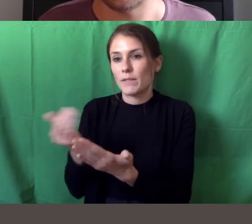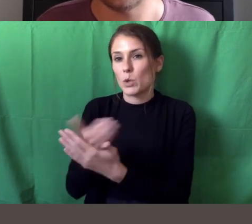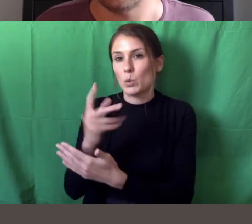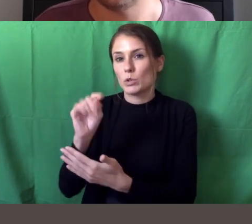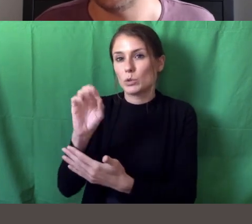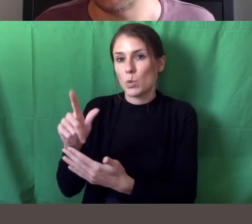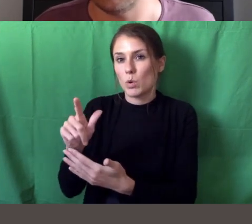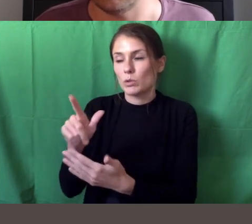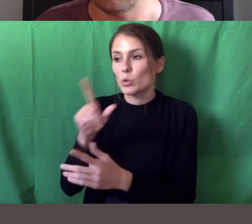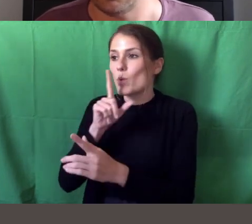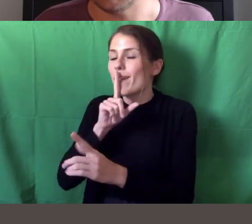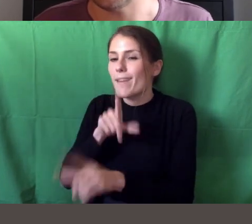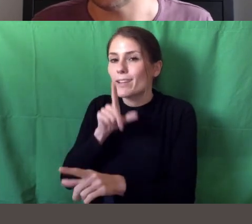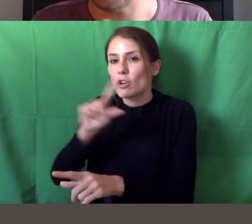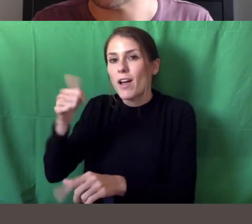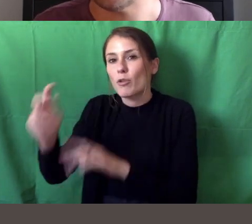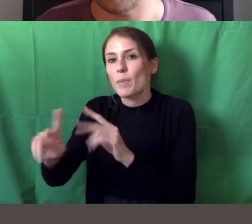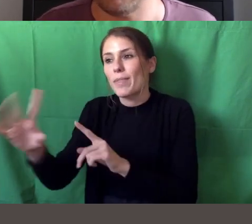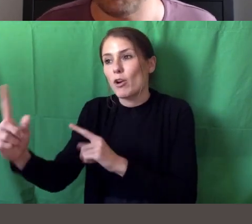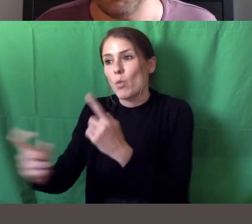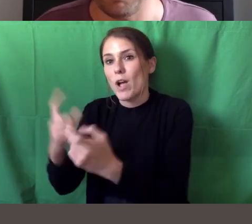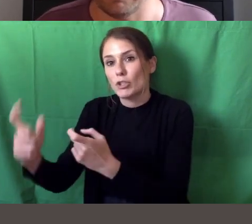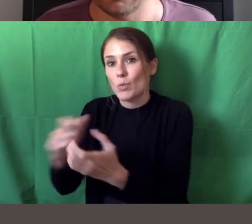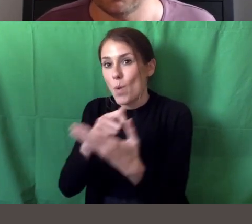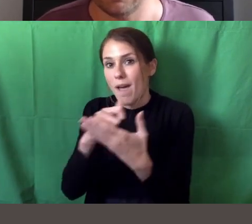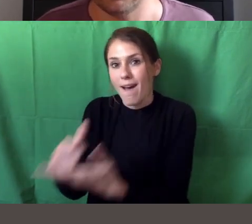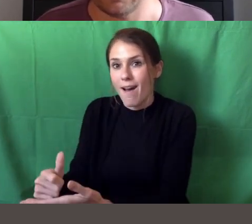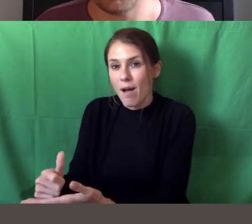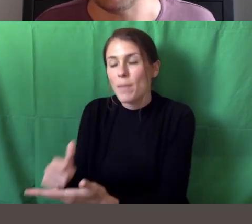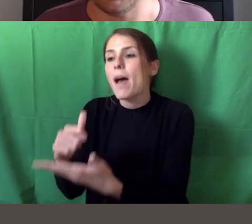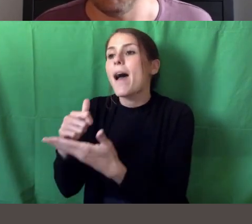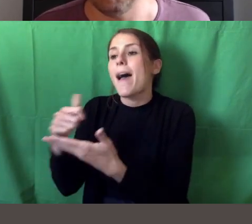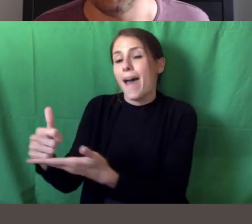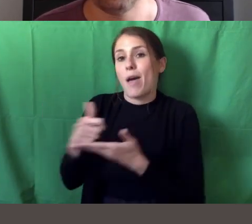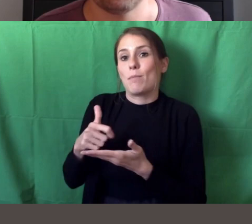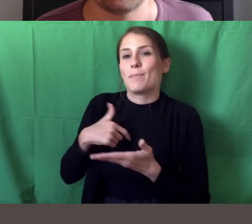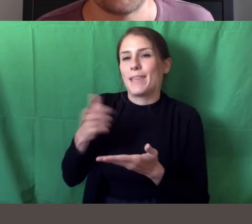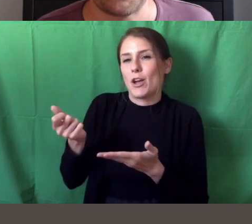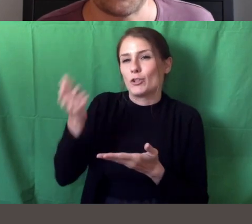I like to learn the ins and outs of a new tool, answering questions for other people